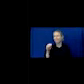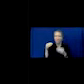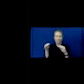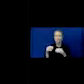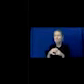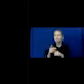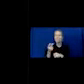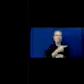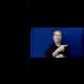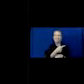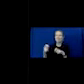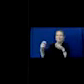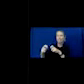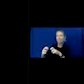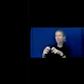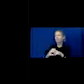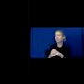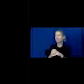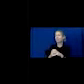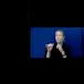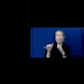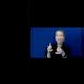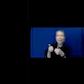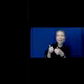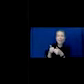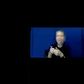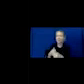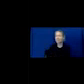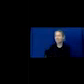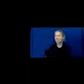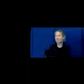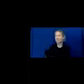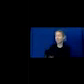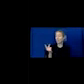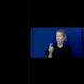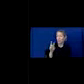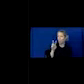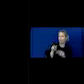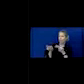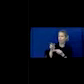We observed them getting some of the smoothies put together.